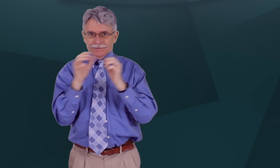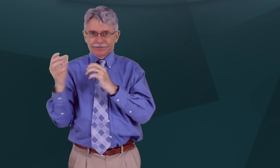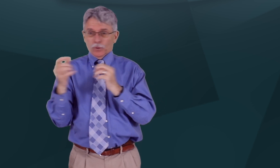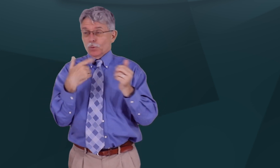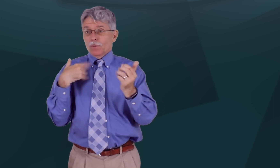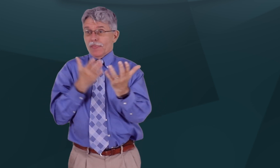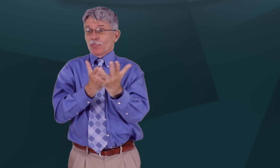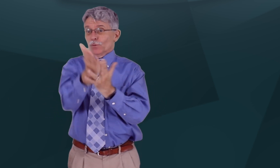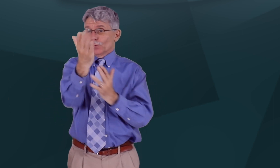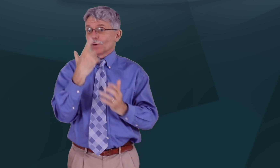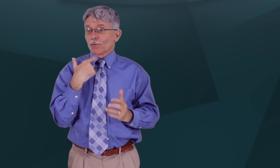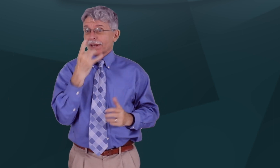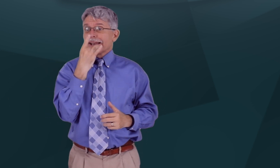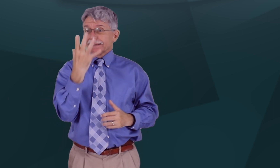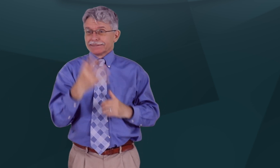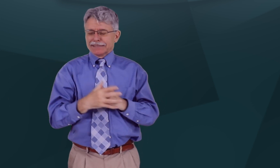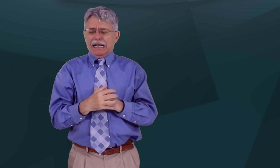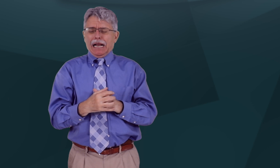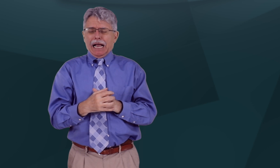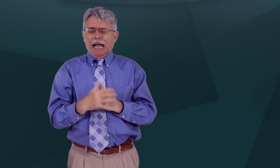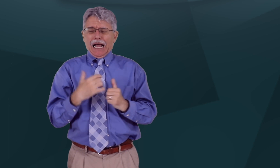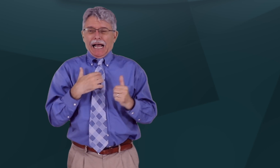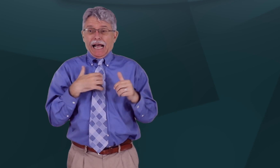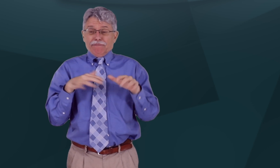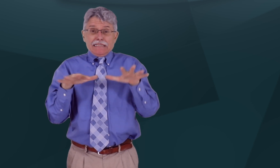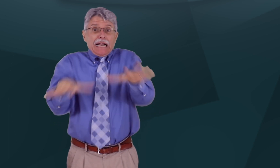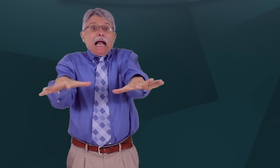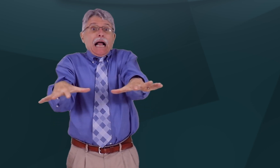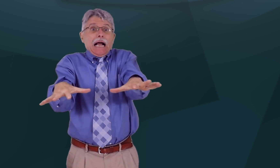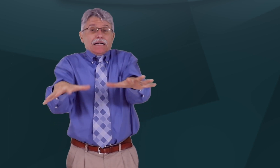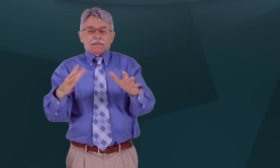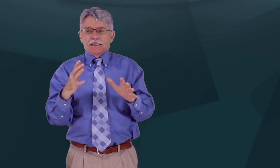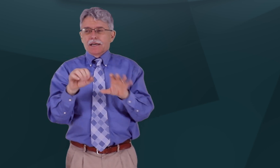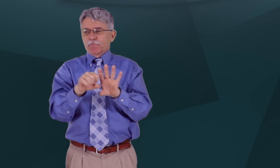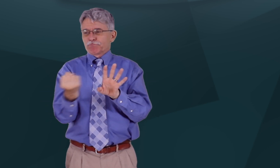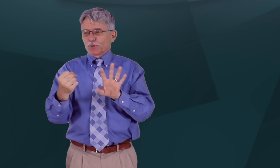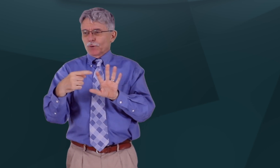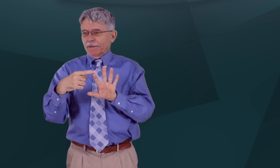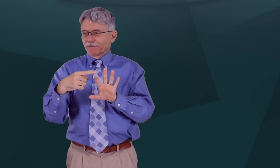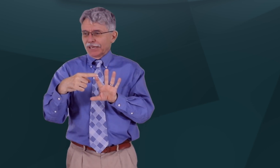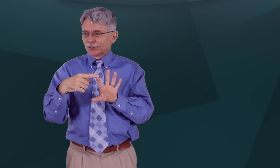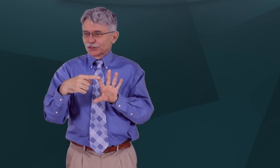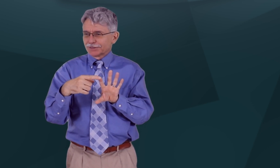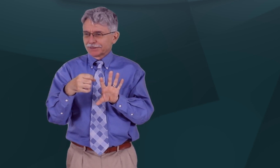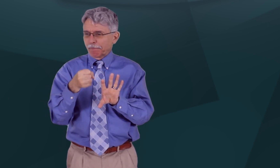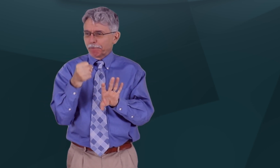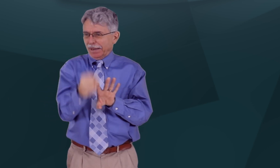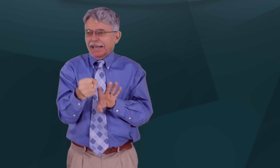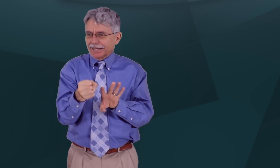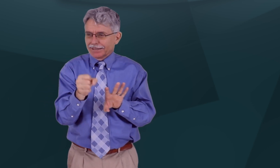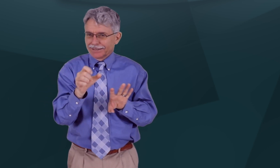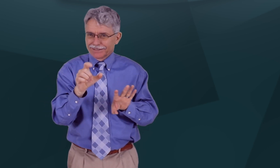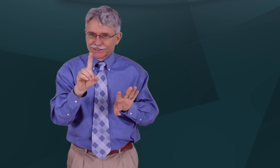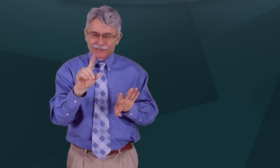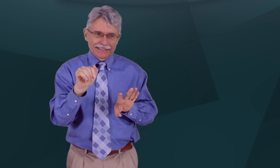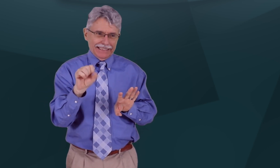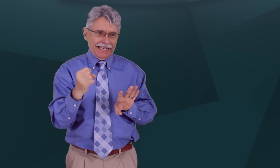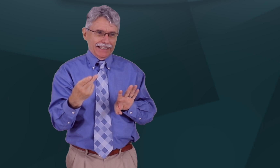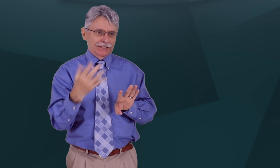So we went right through a red light. I just jammed my hand so hard into the dash, I broke my finger.